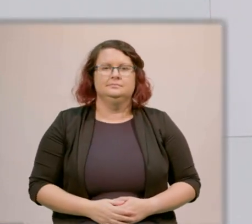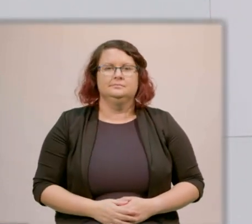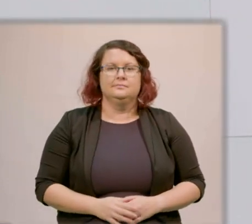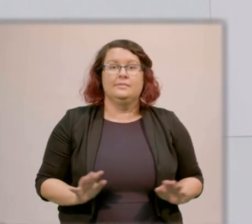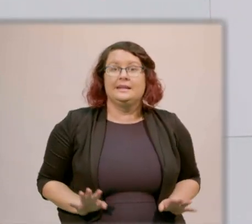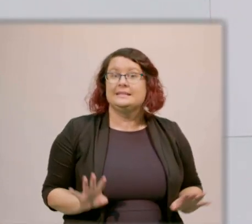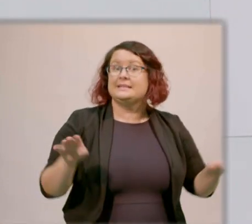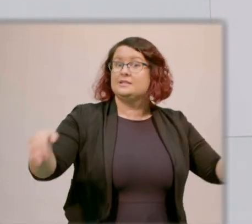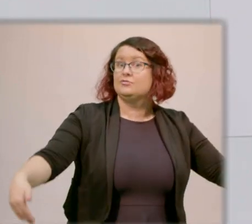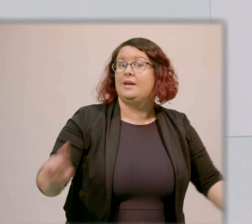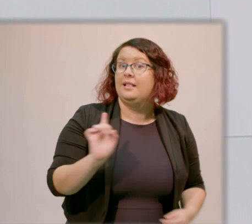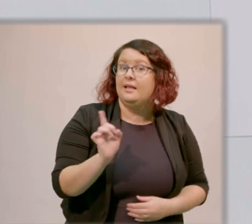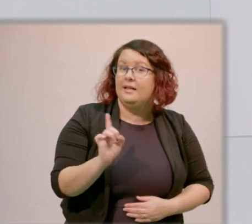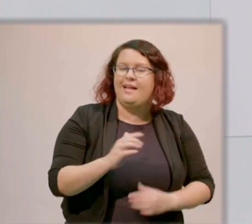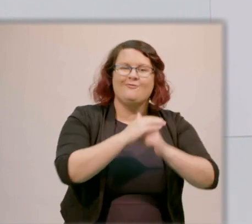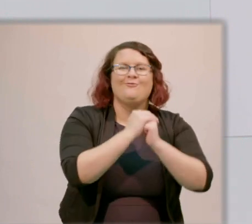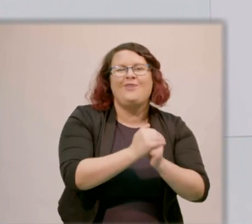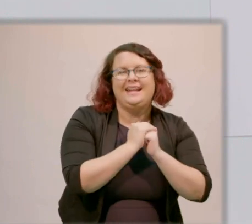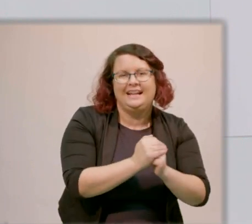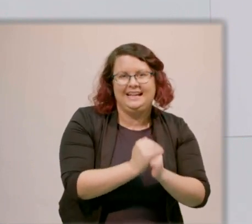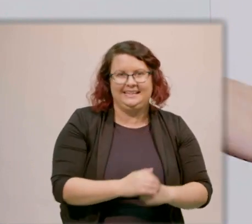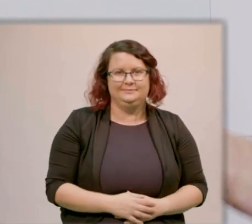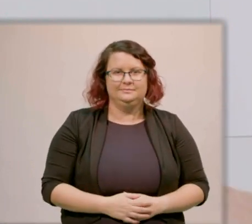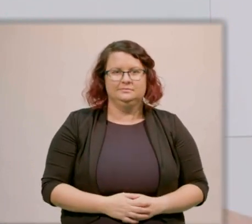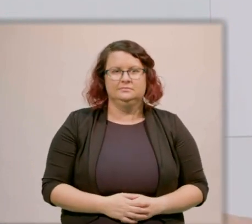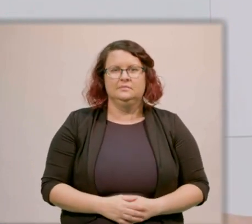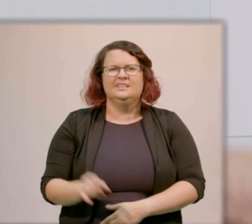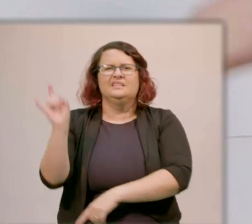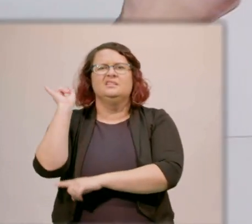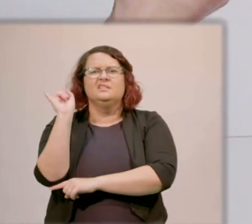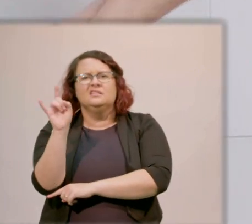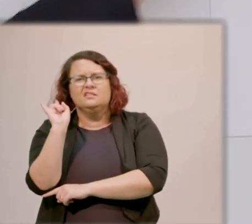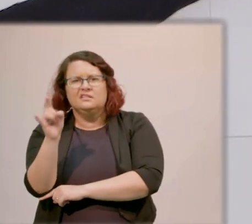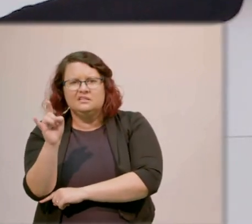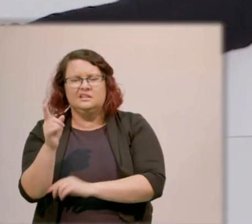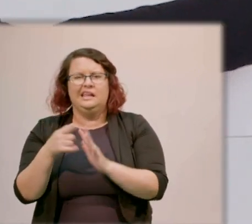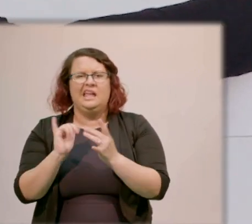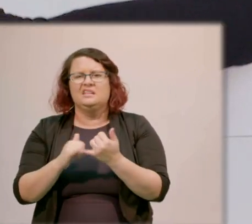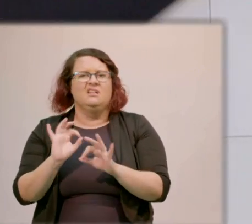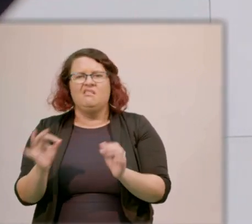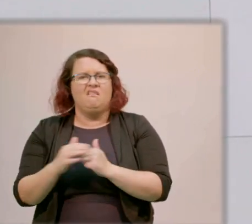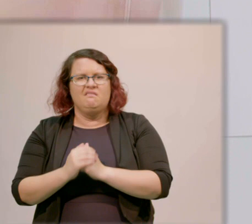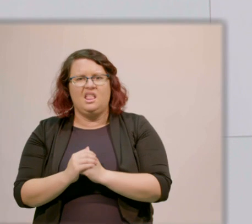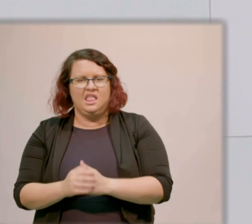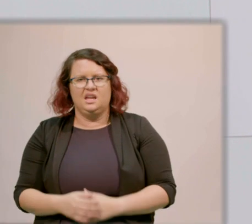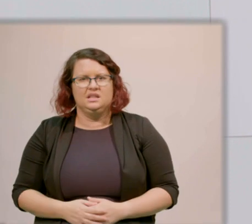Cinderella is friendly. Cinders Rox is unfriendly.